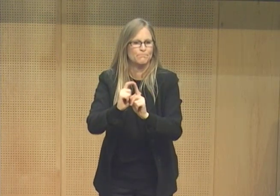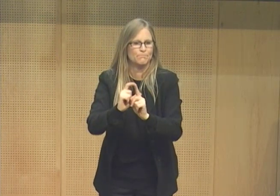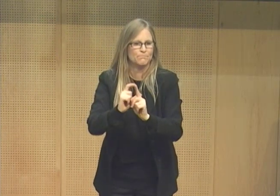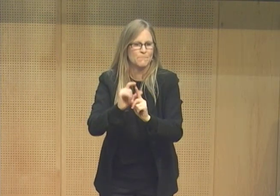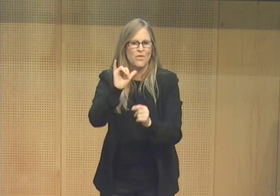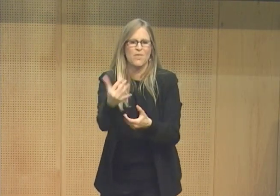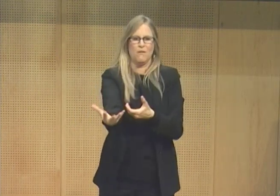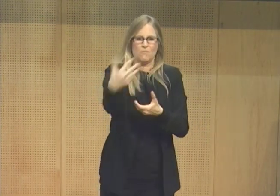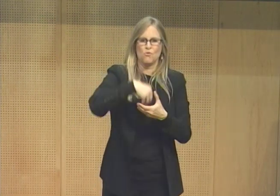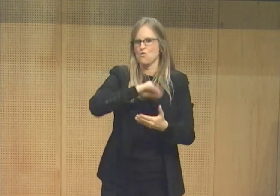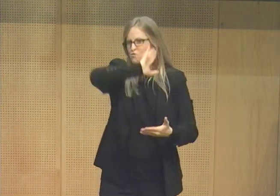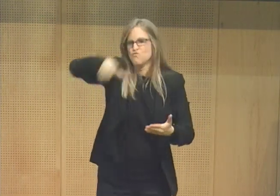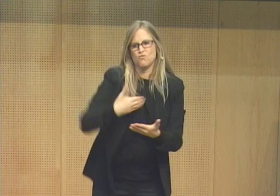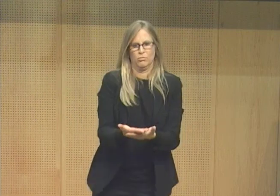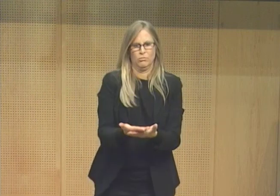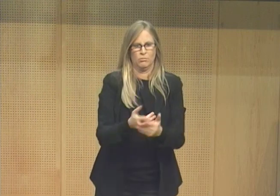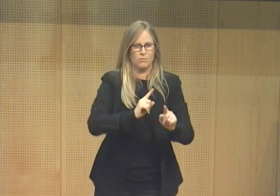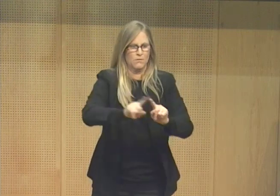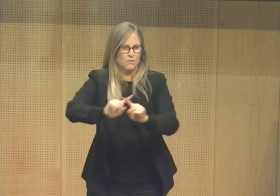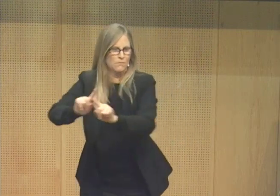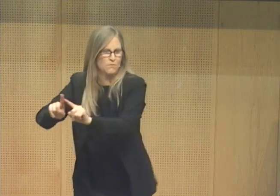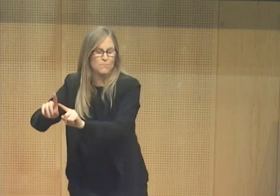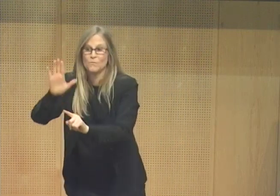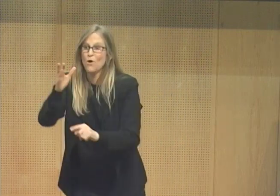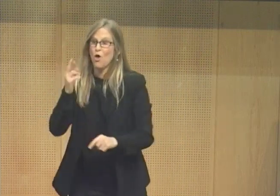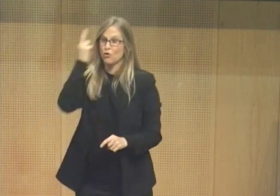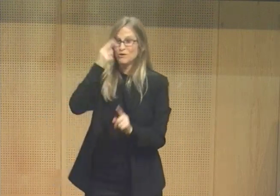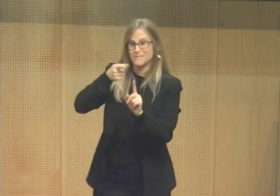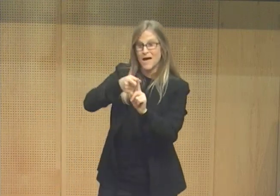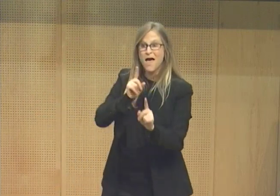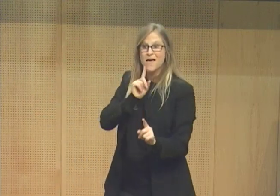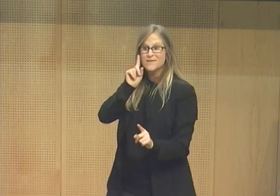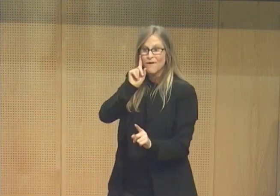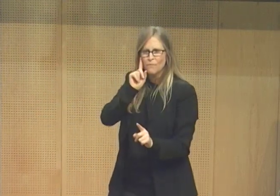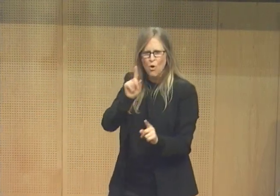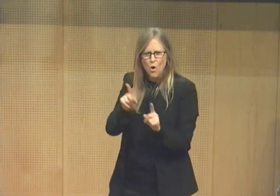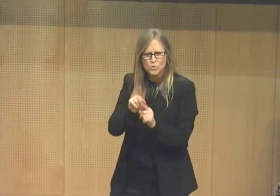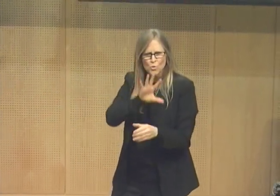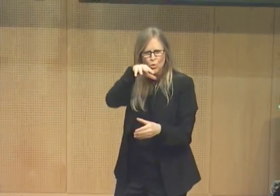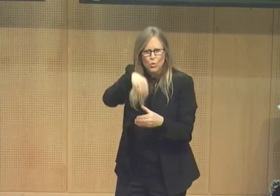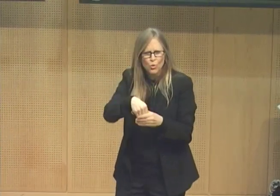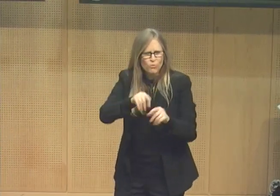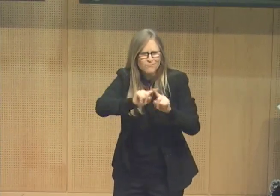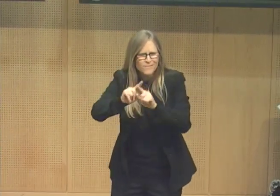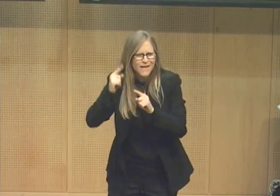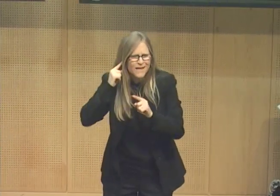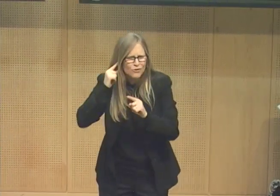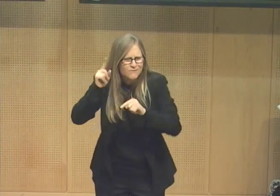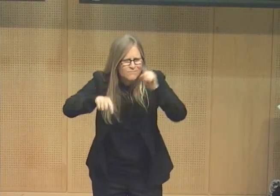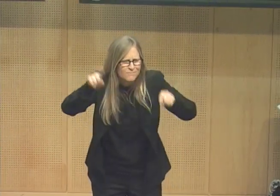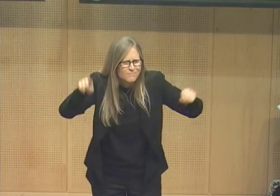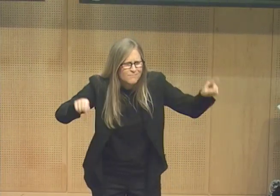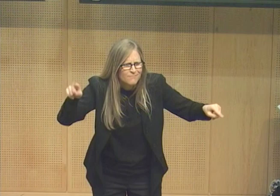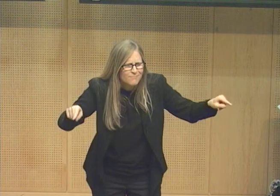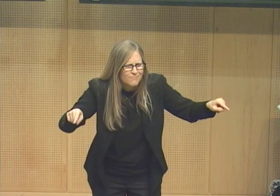I mean everyone who may have a hearing loss. People who identify as Deaf have various levels of hearing loss.